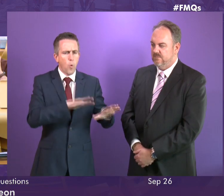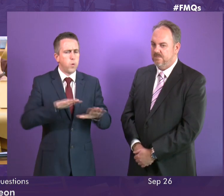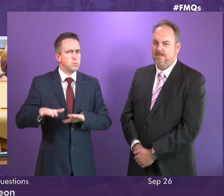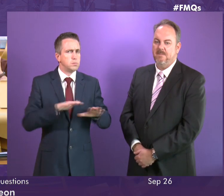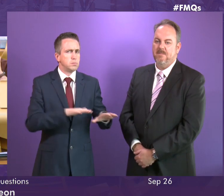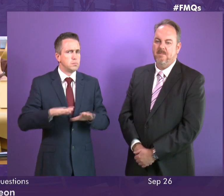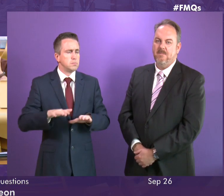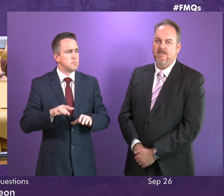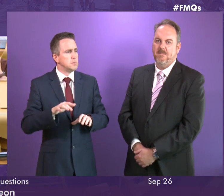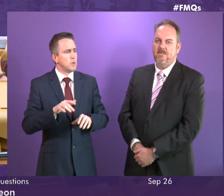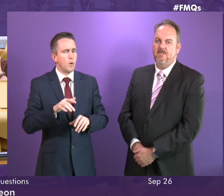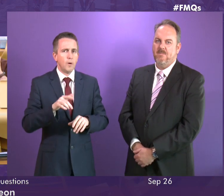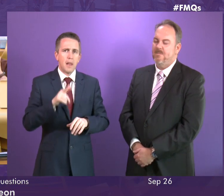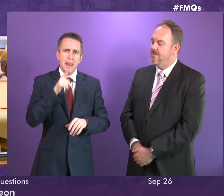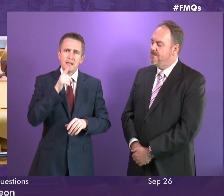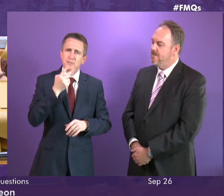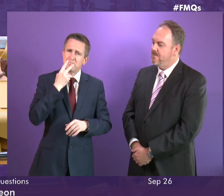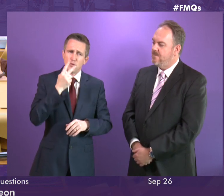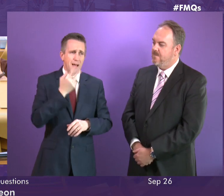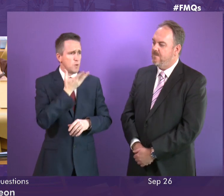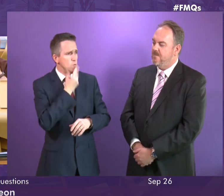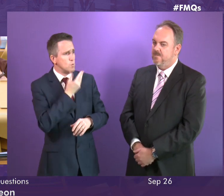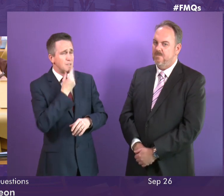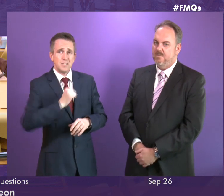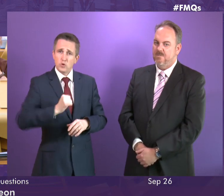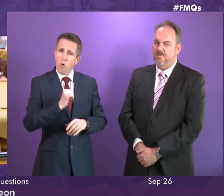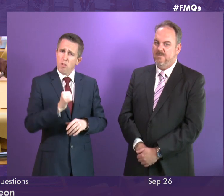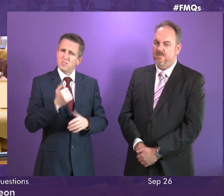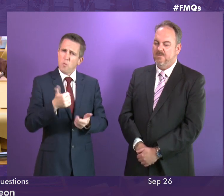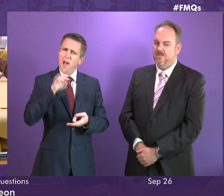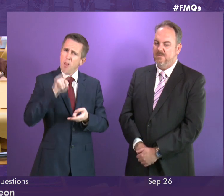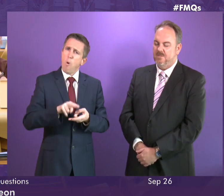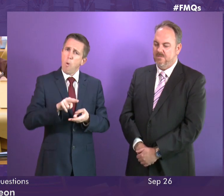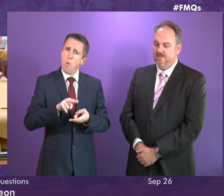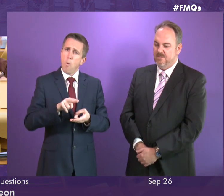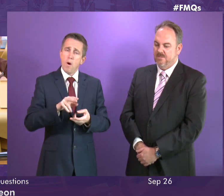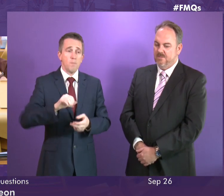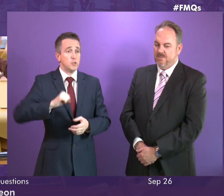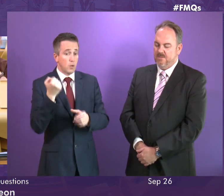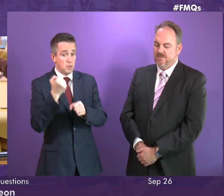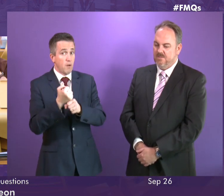a reason why e-cigarette use remains relatively low in Scotland. We remain committed to following